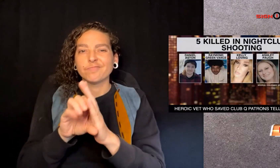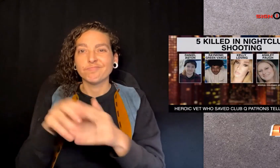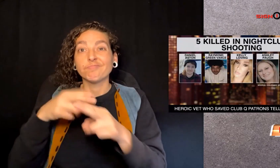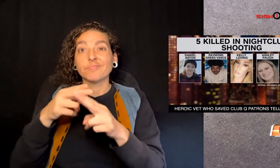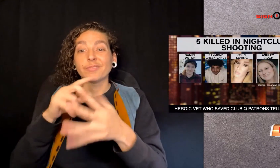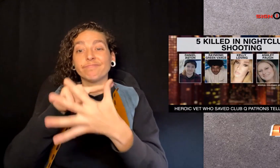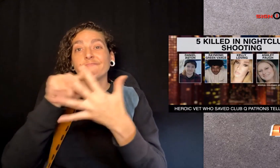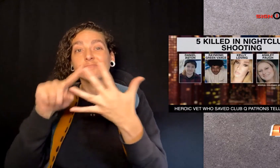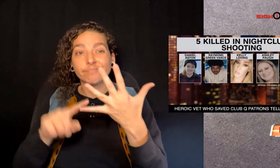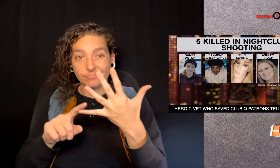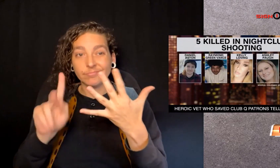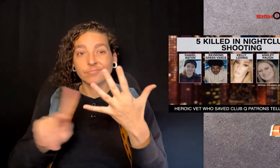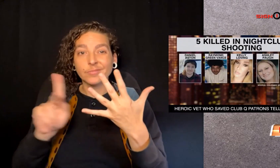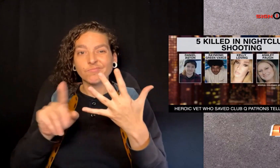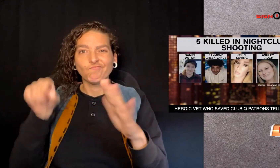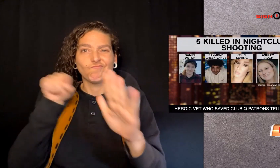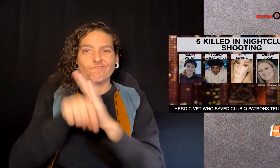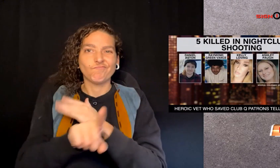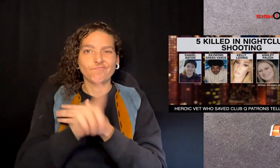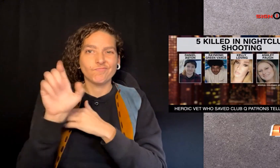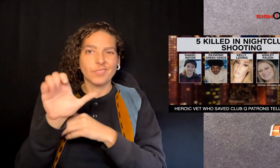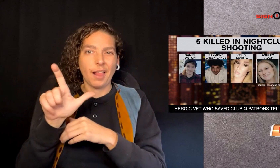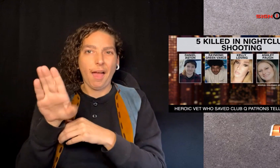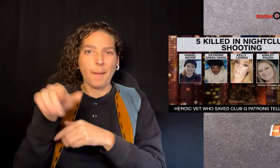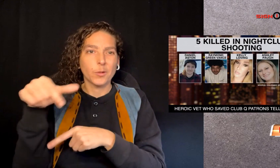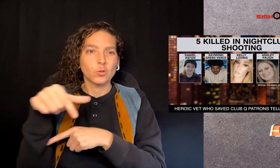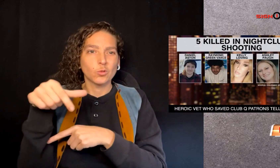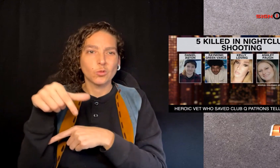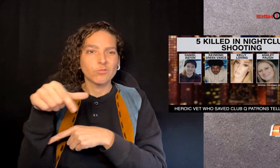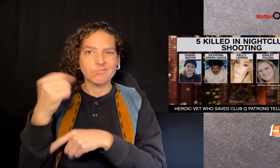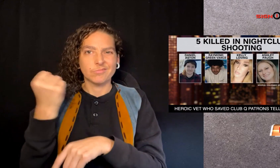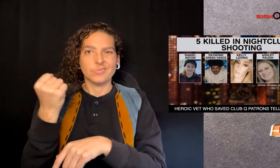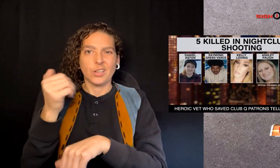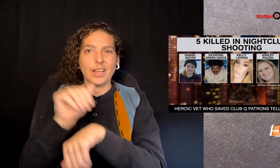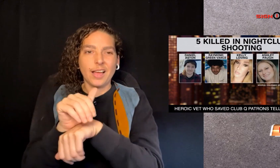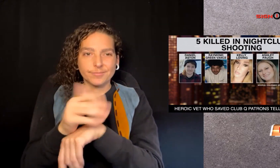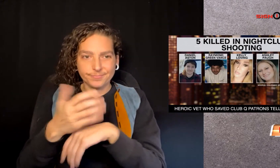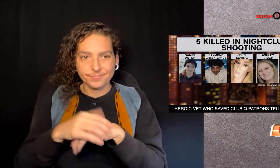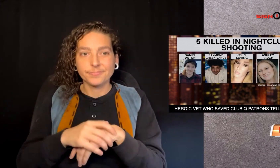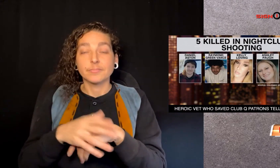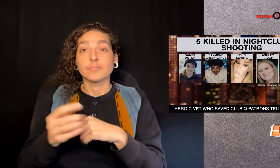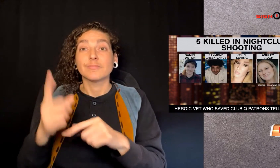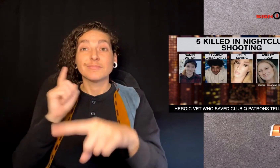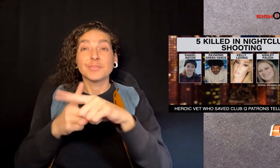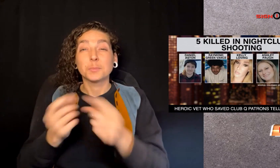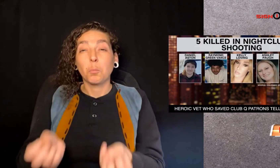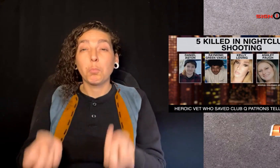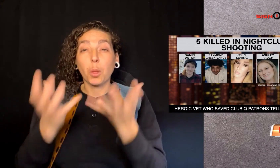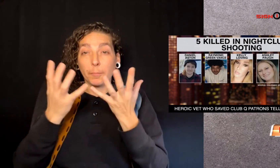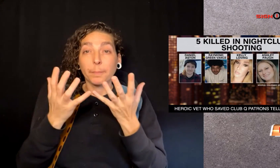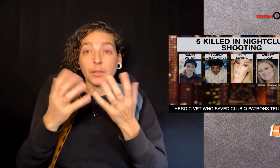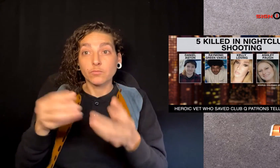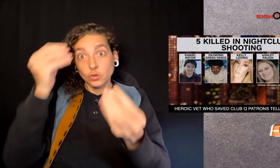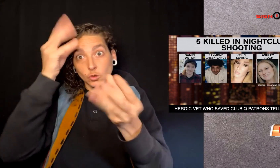and names of the five people killed inside Club Q Saturday night and multiple sources